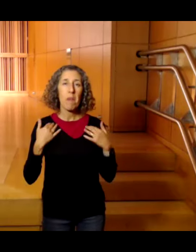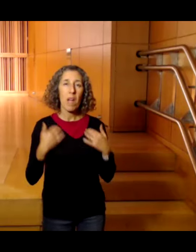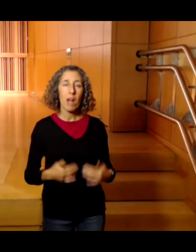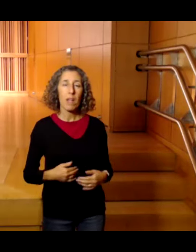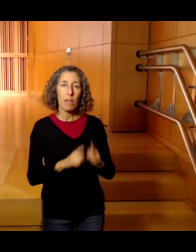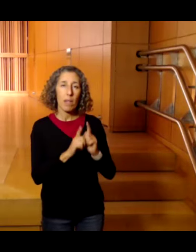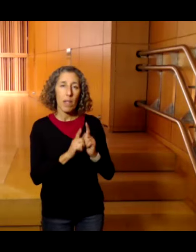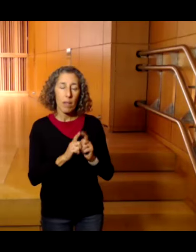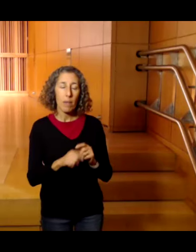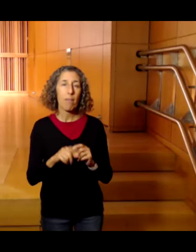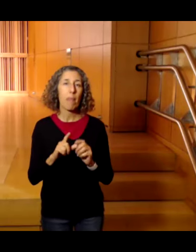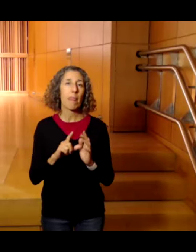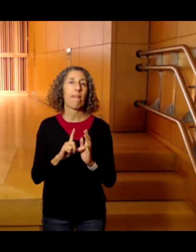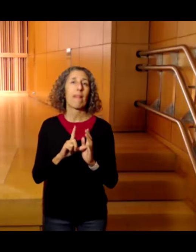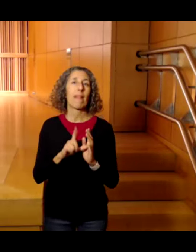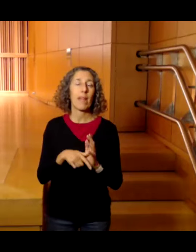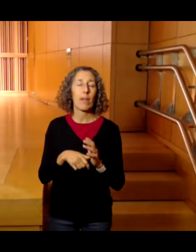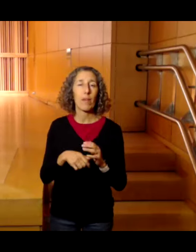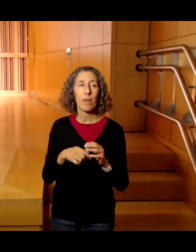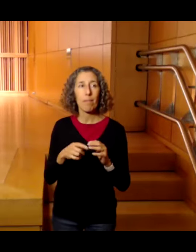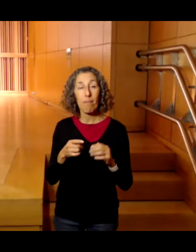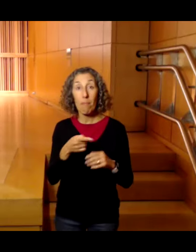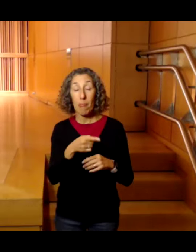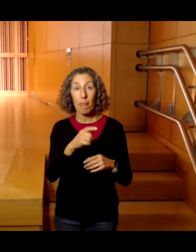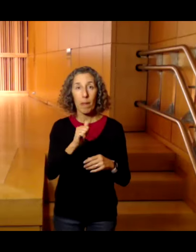Later, sitting in Billy's room. A rectangular box furnished with a table.